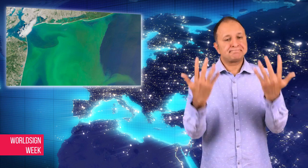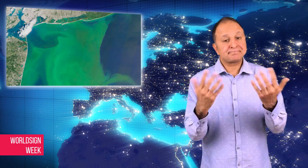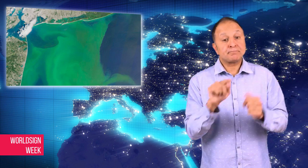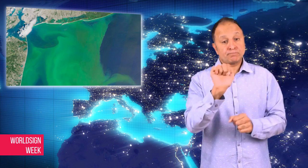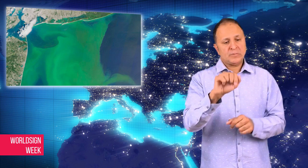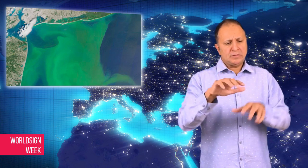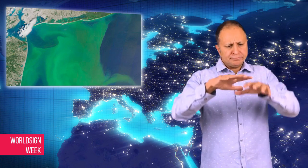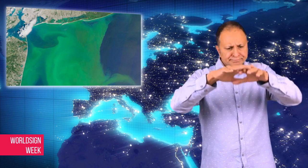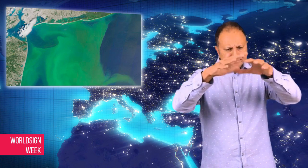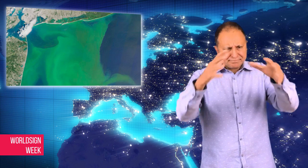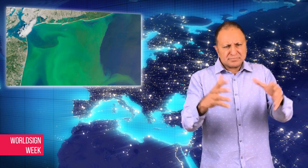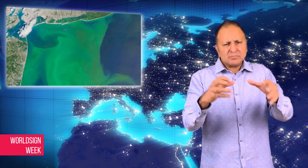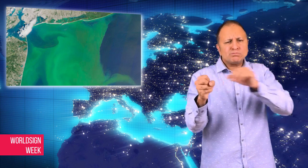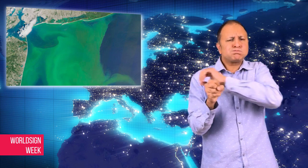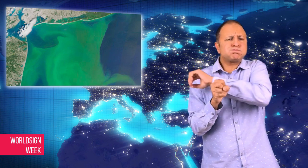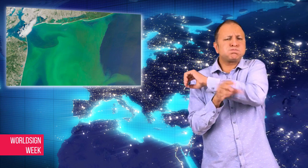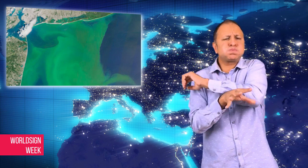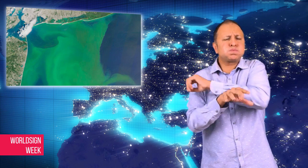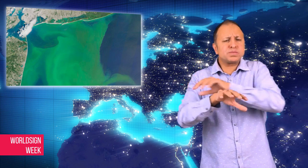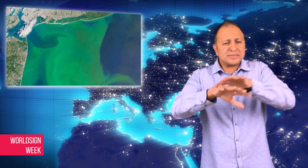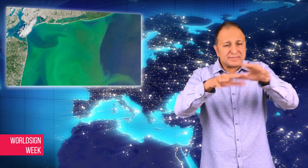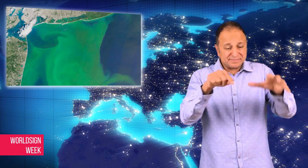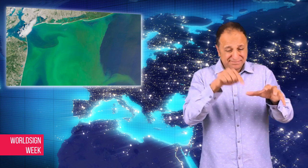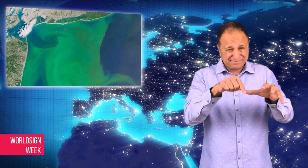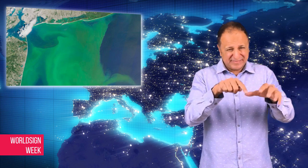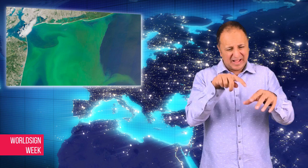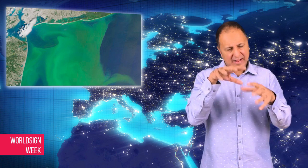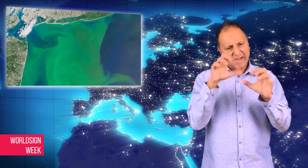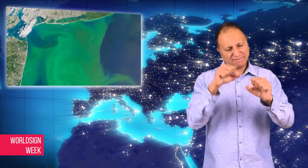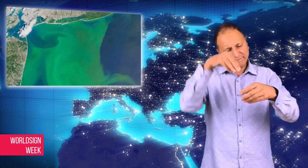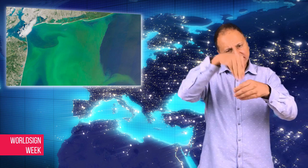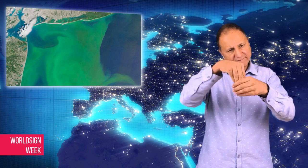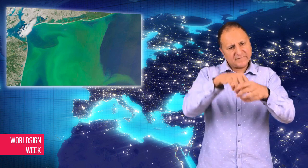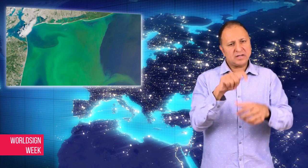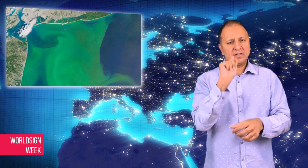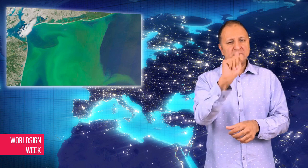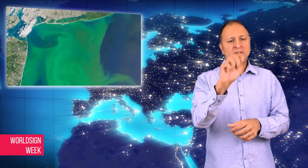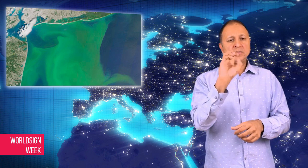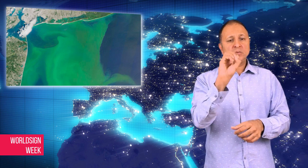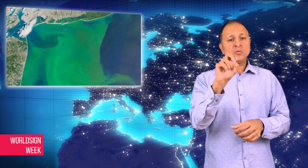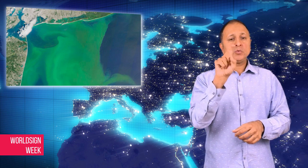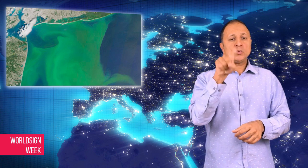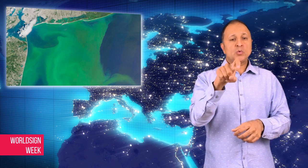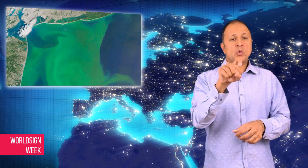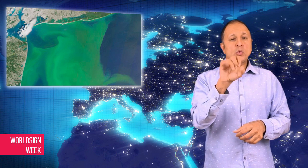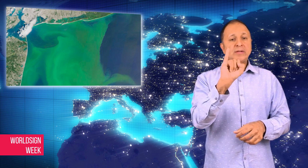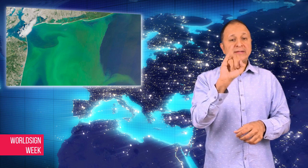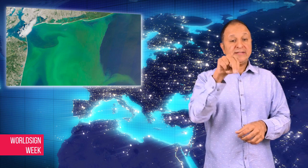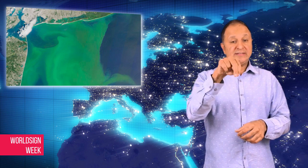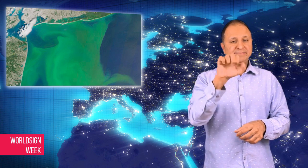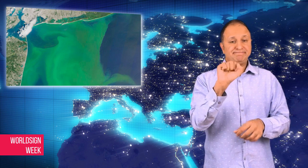form? Toxins from manure and fertilizer